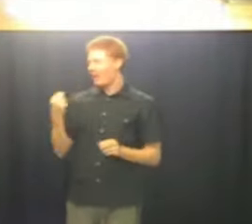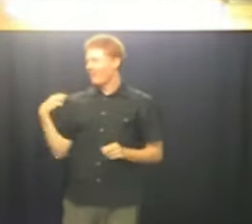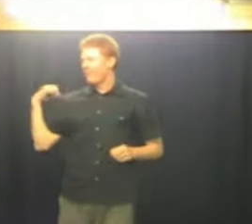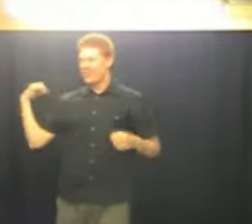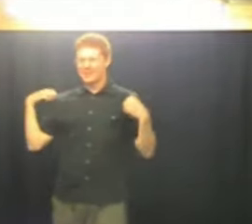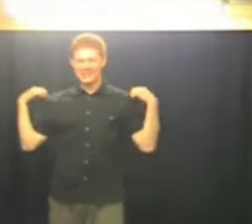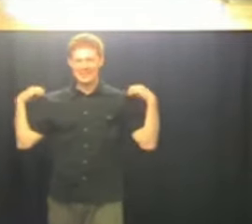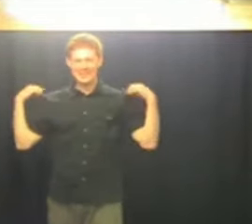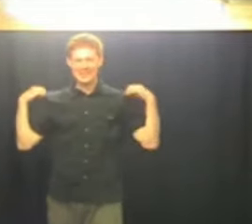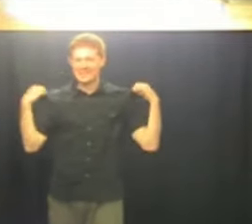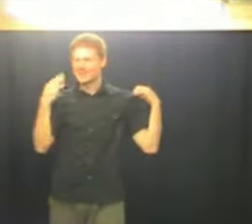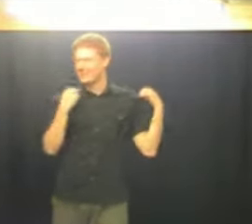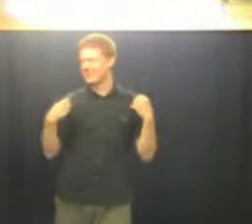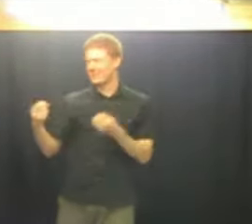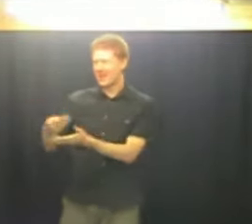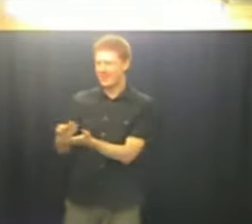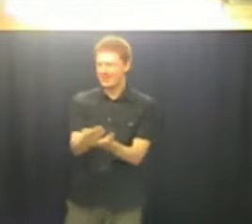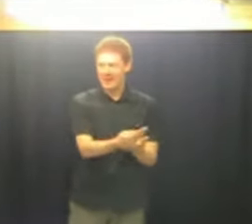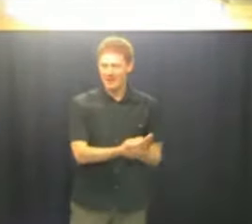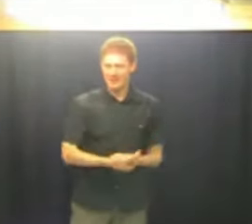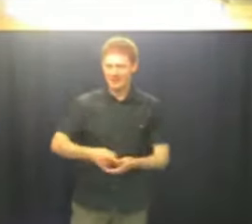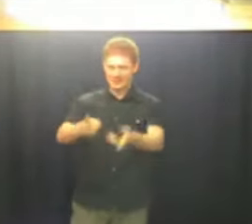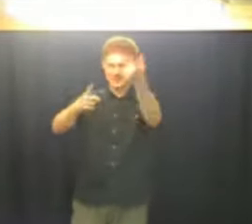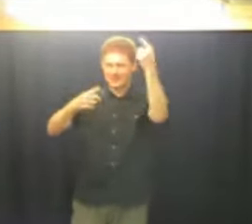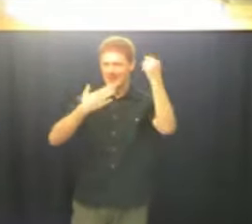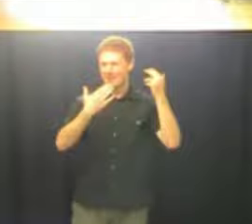Can I please have a volunteer to hand them out?